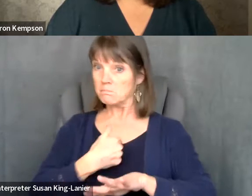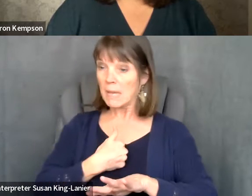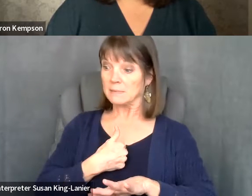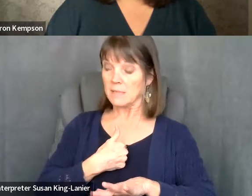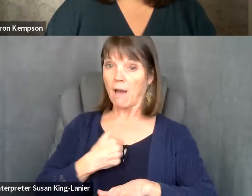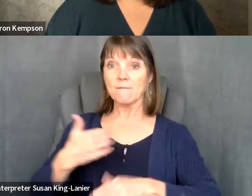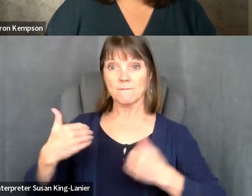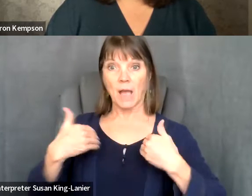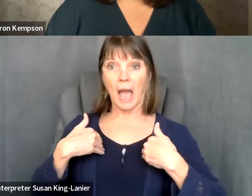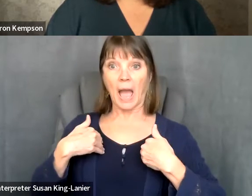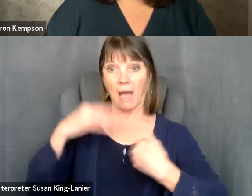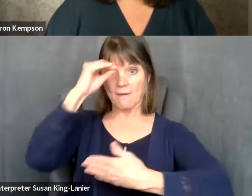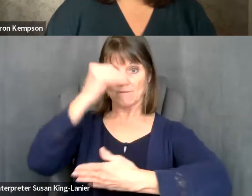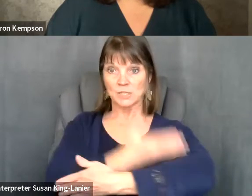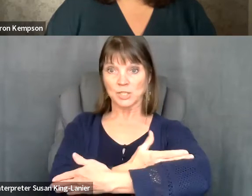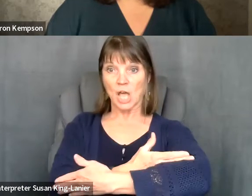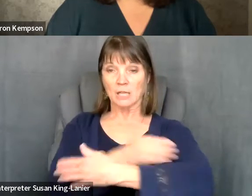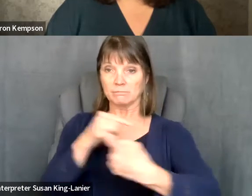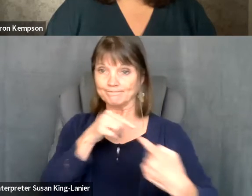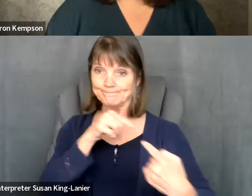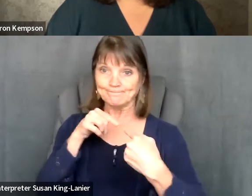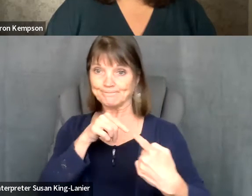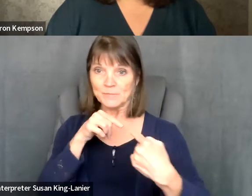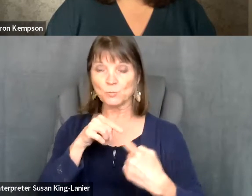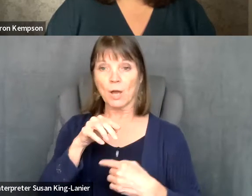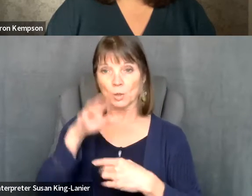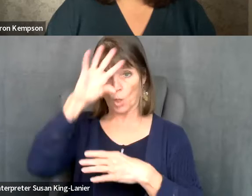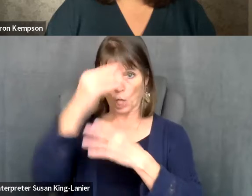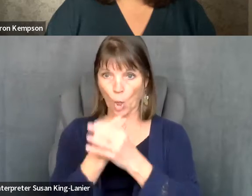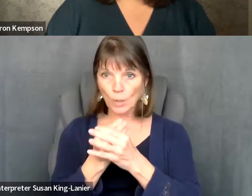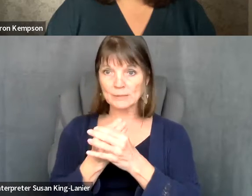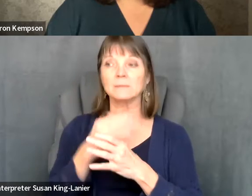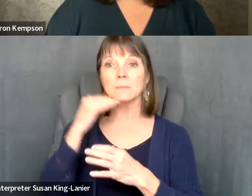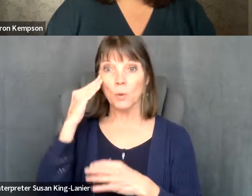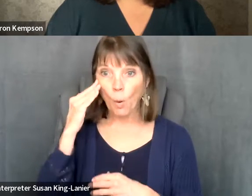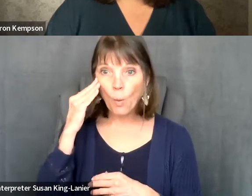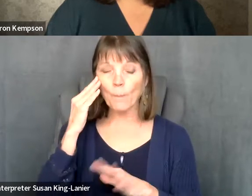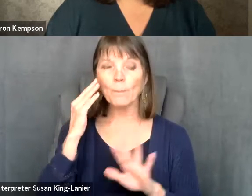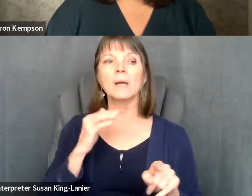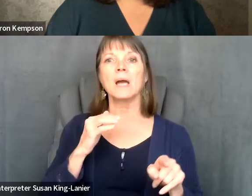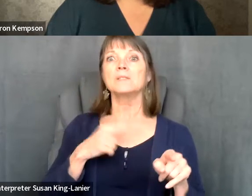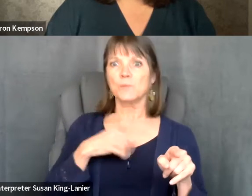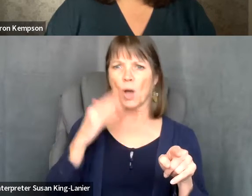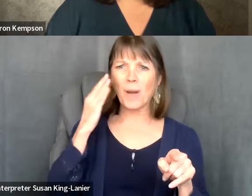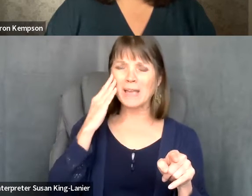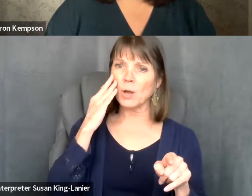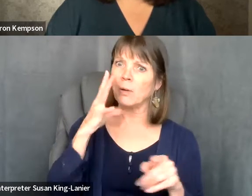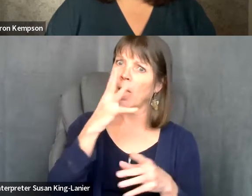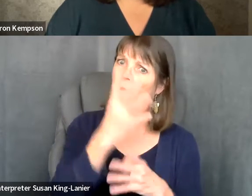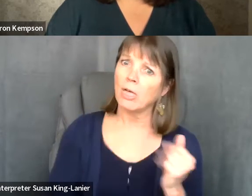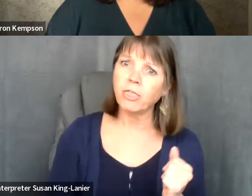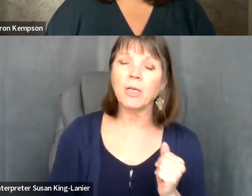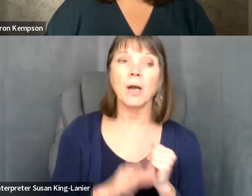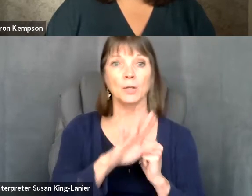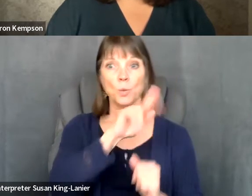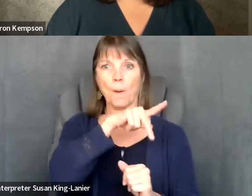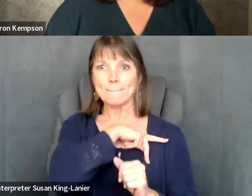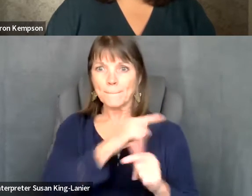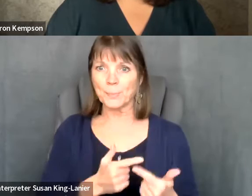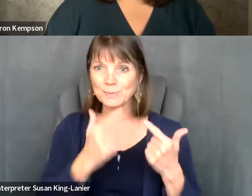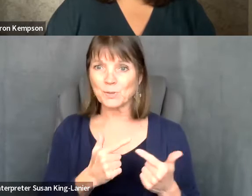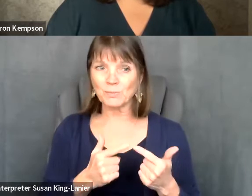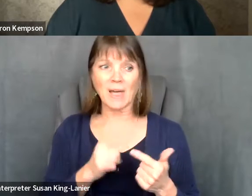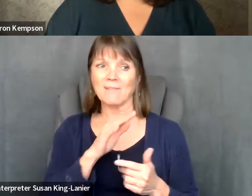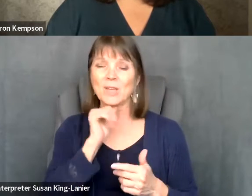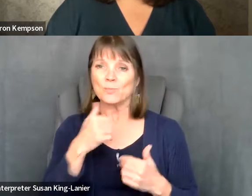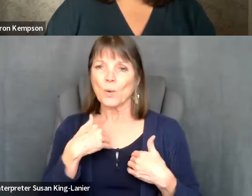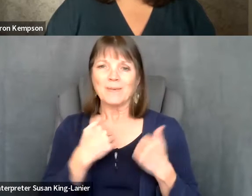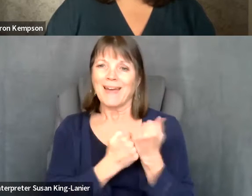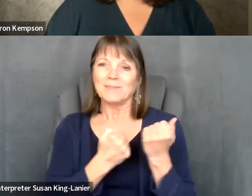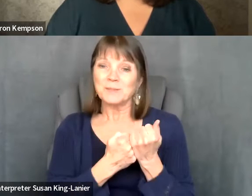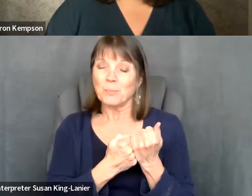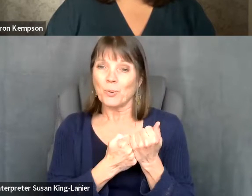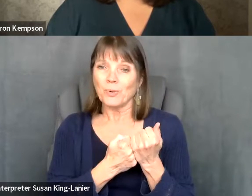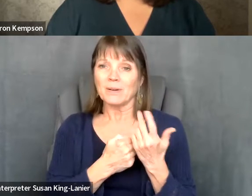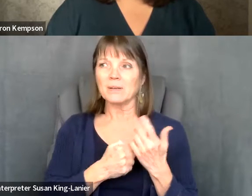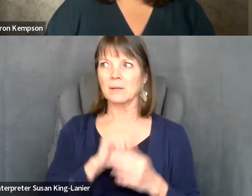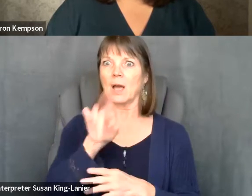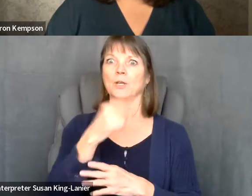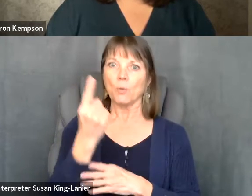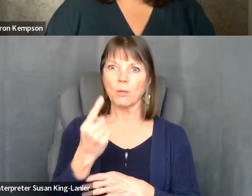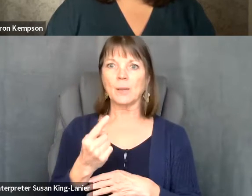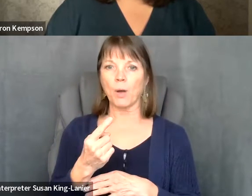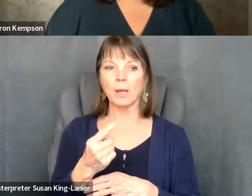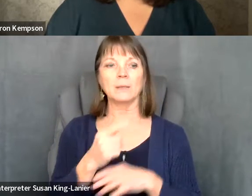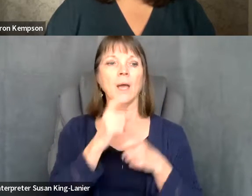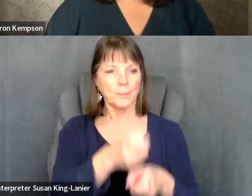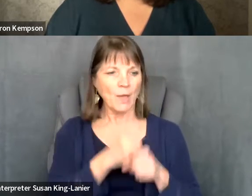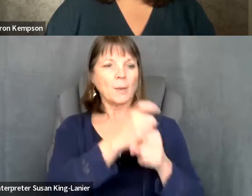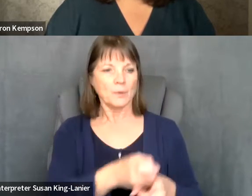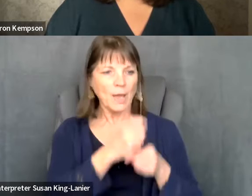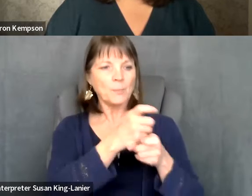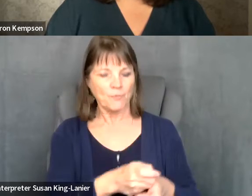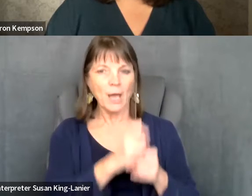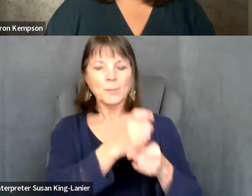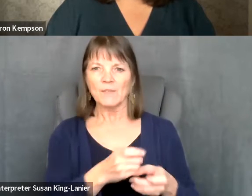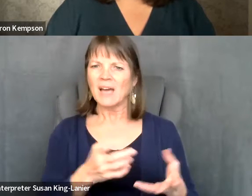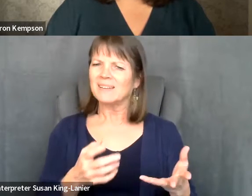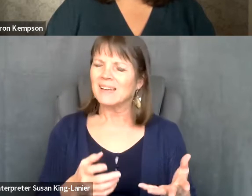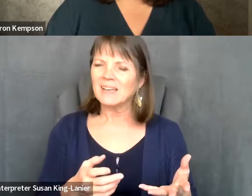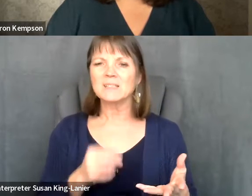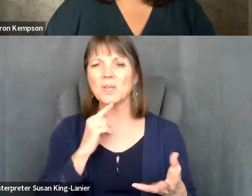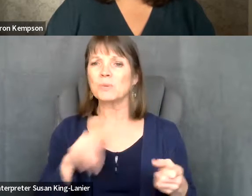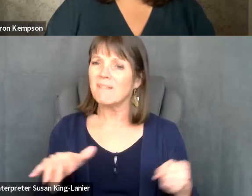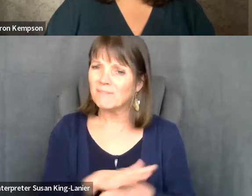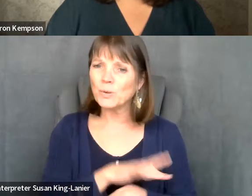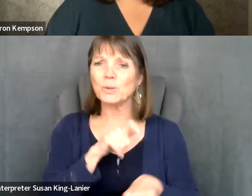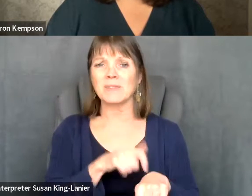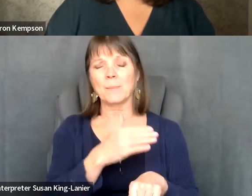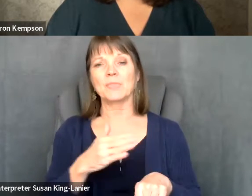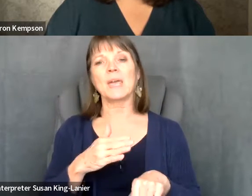Michael Smith: the the struggles with is autism at home. It I know how much it can be consuming in your personal life to not have support there for them, and always be the one providing for them when you're not at work. So it it it it's just